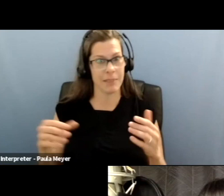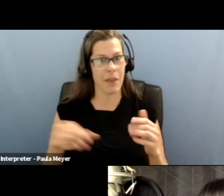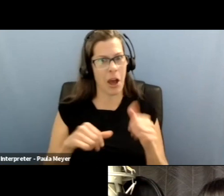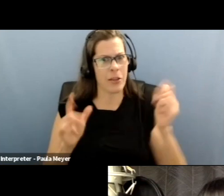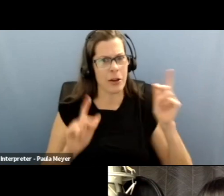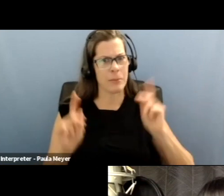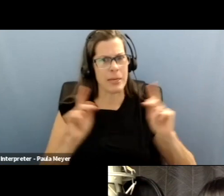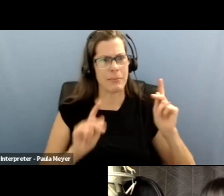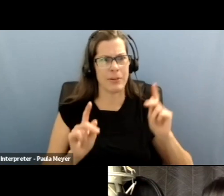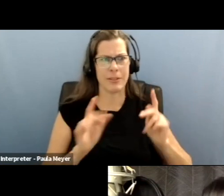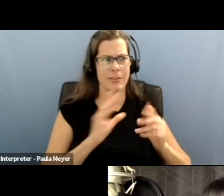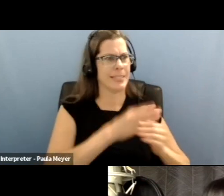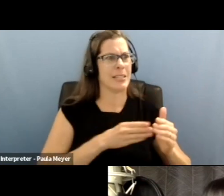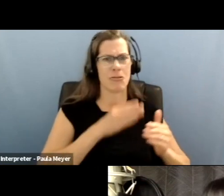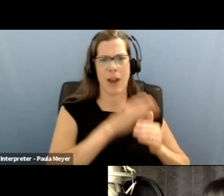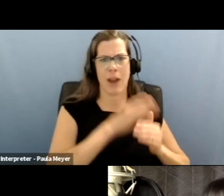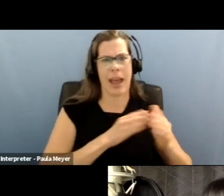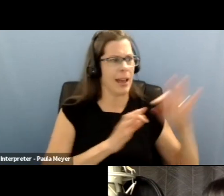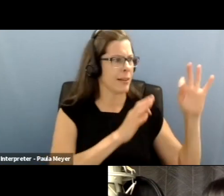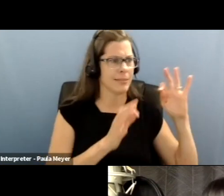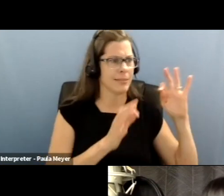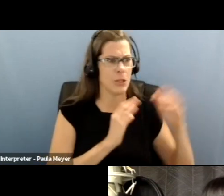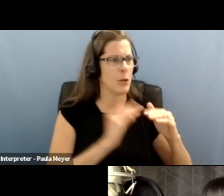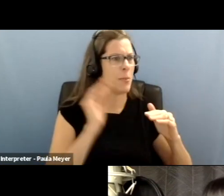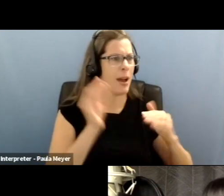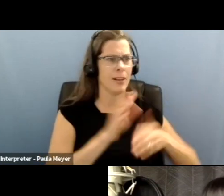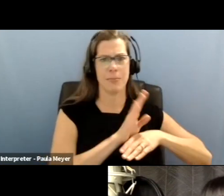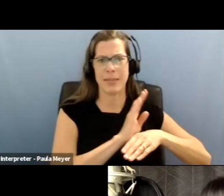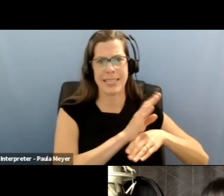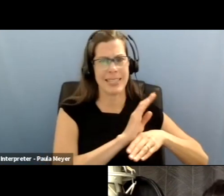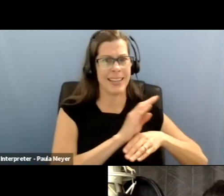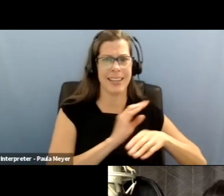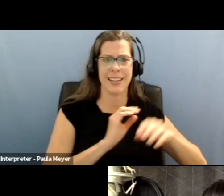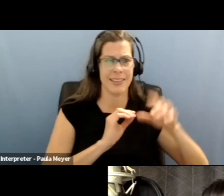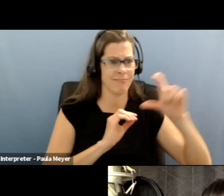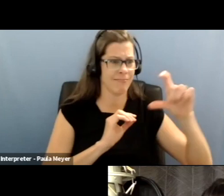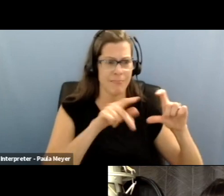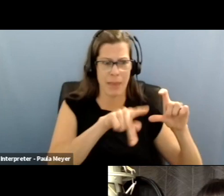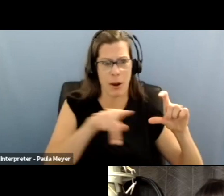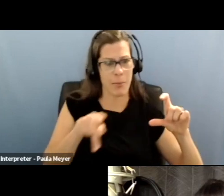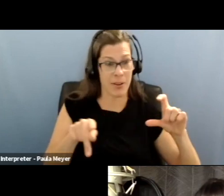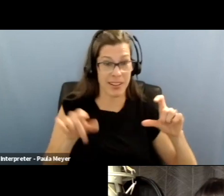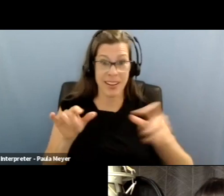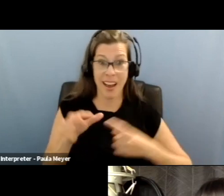So open description is not, unless it's been fully integrated into the art or into the presentation,